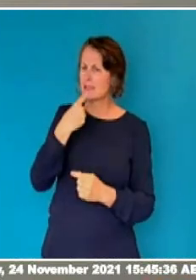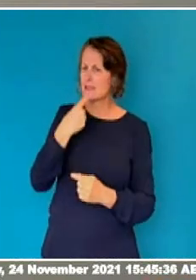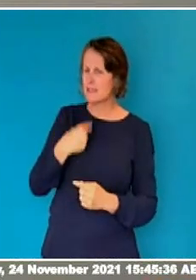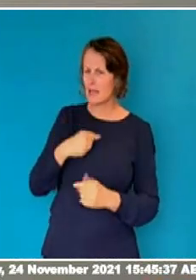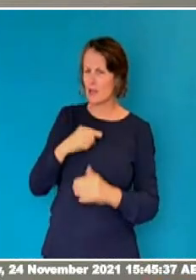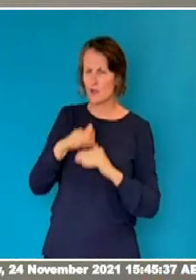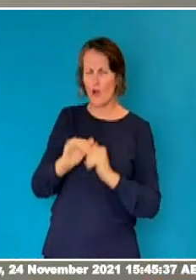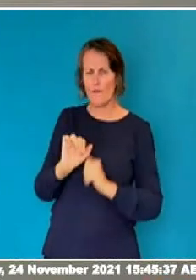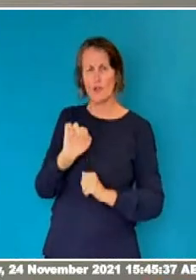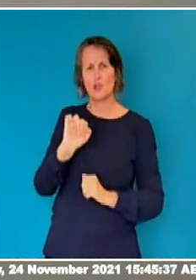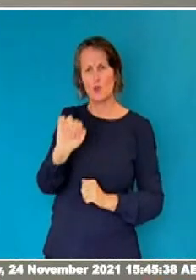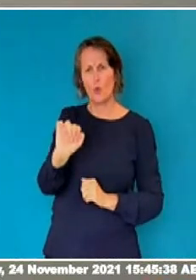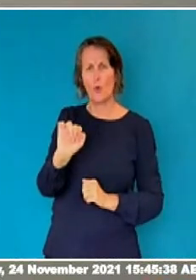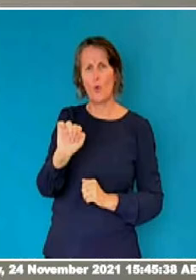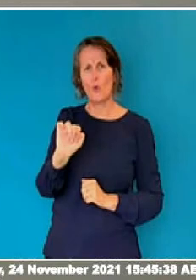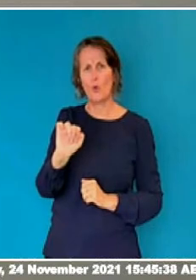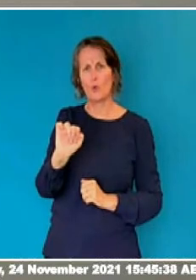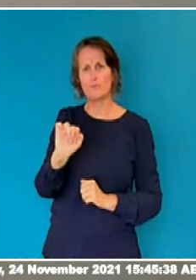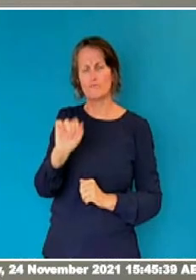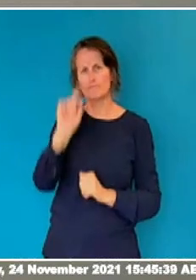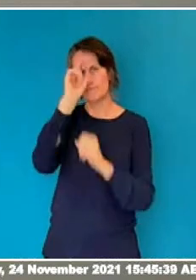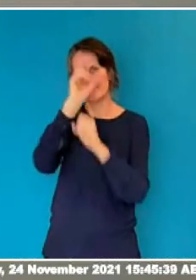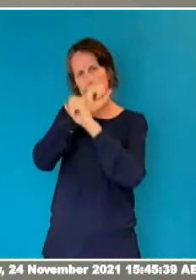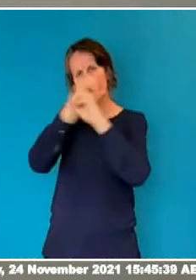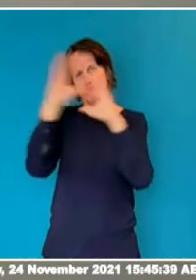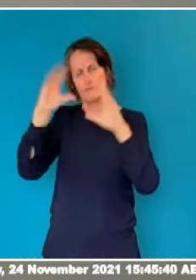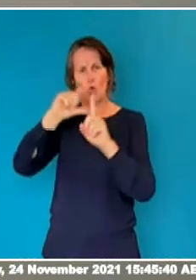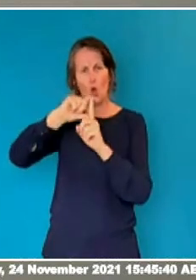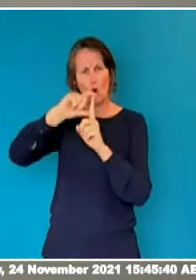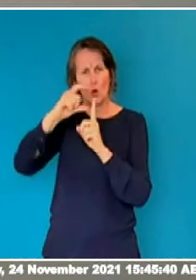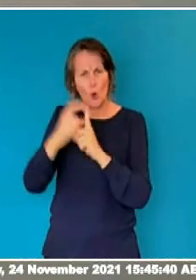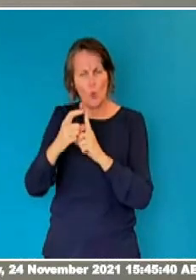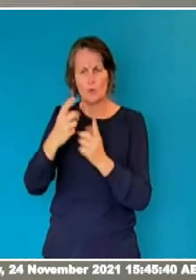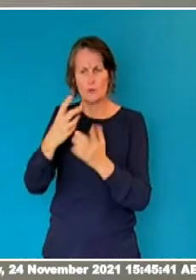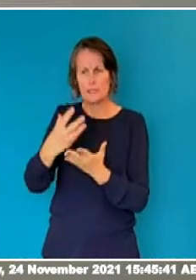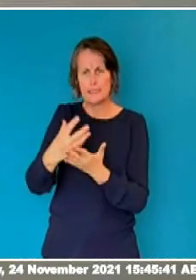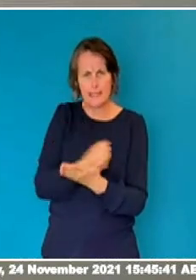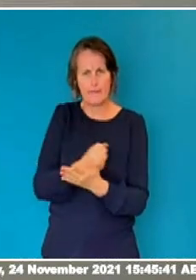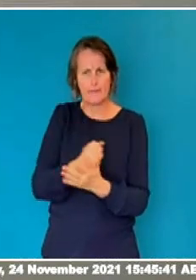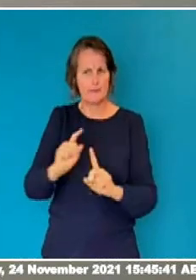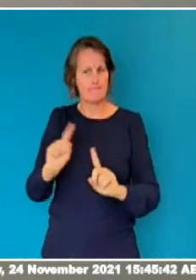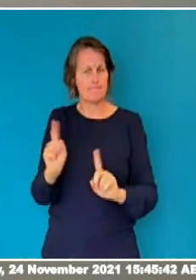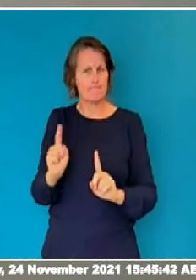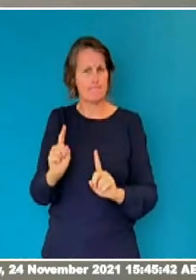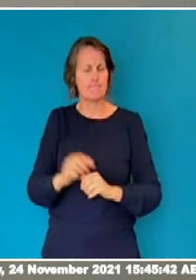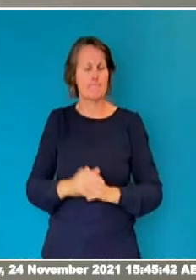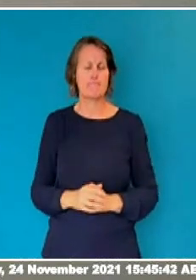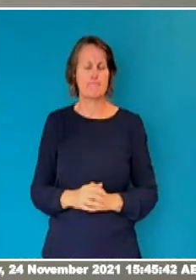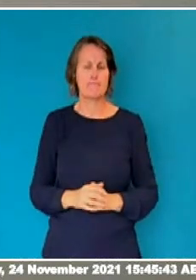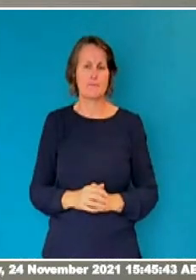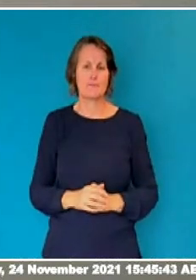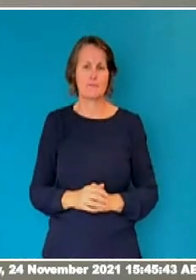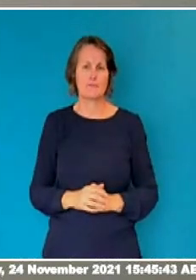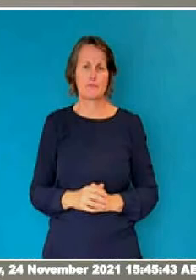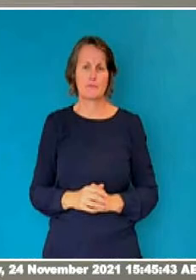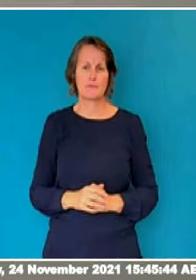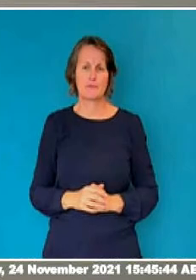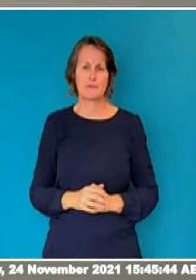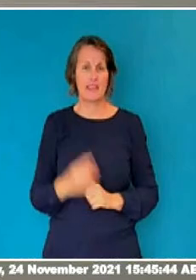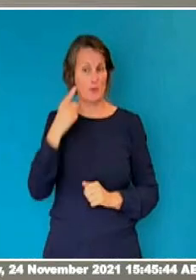how you think about culture and safety in terms of your workforce generally,